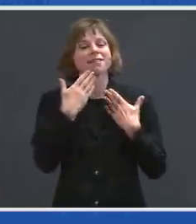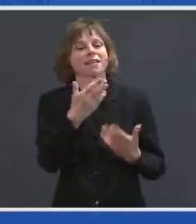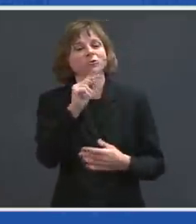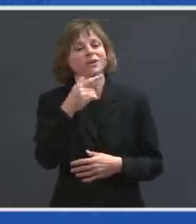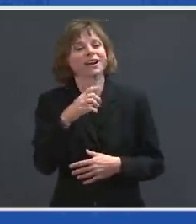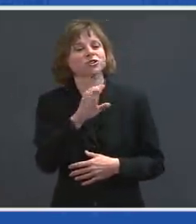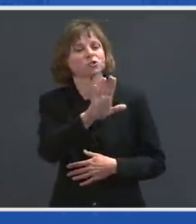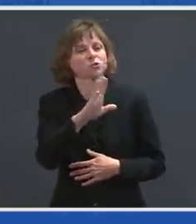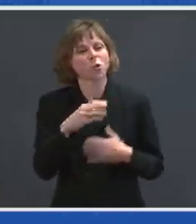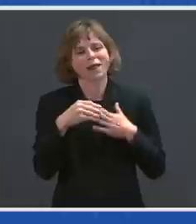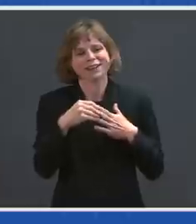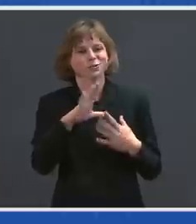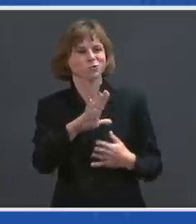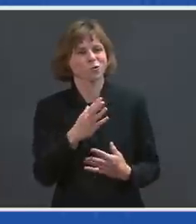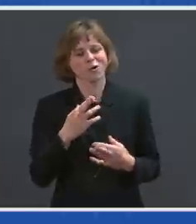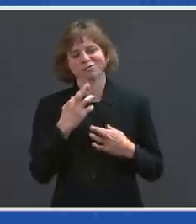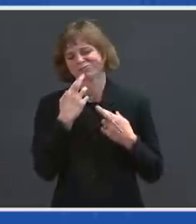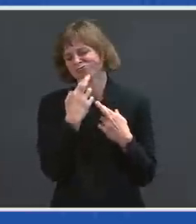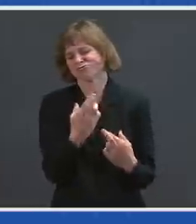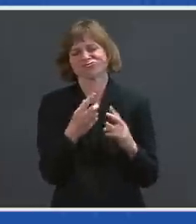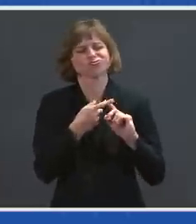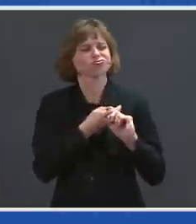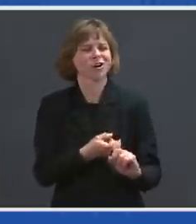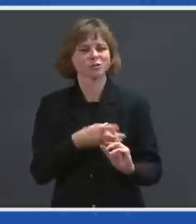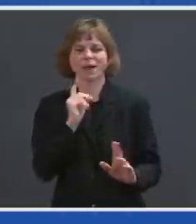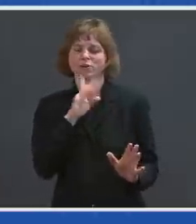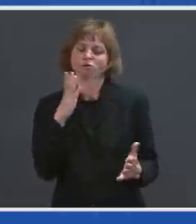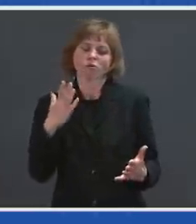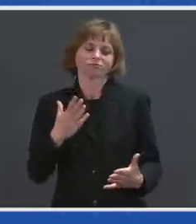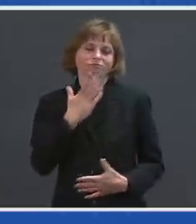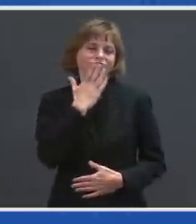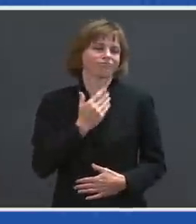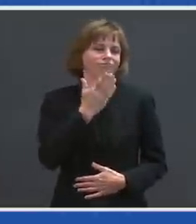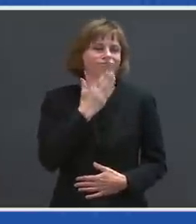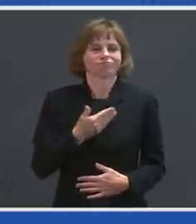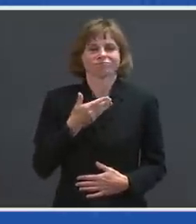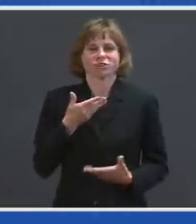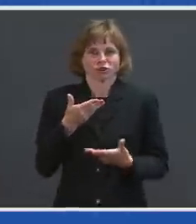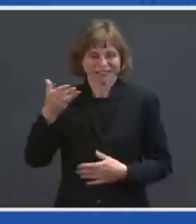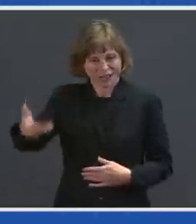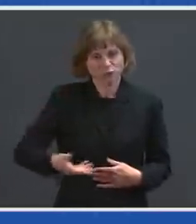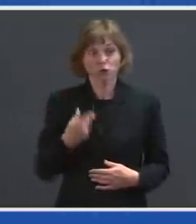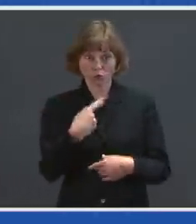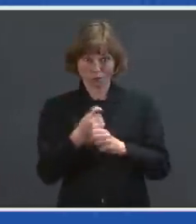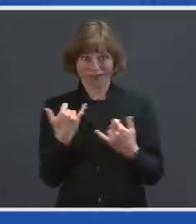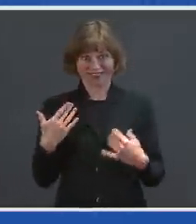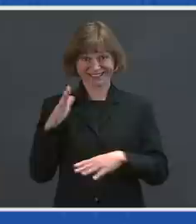your friendship and your very generous introduction. You've made this evening very special to me.